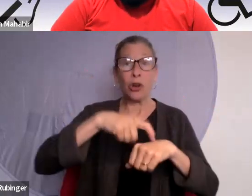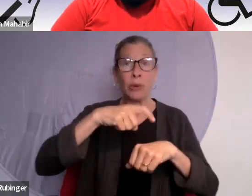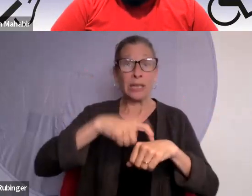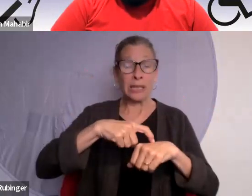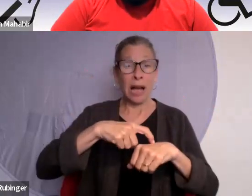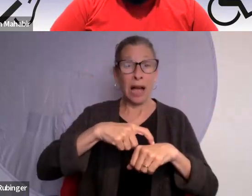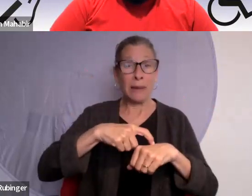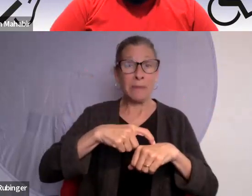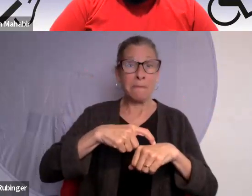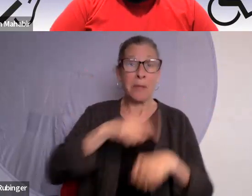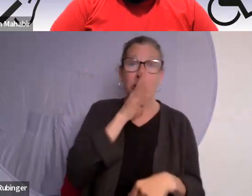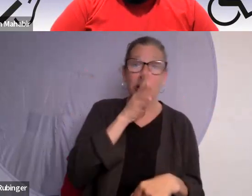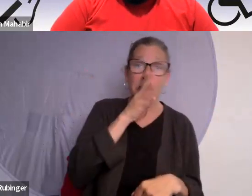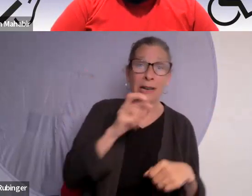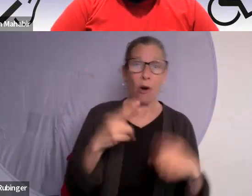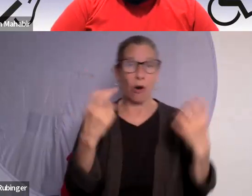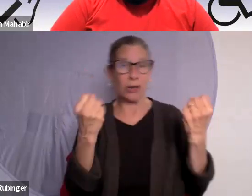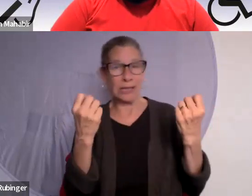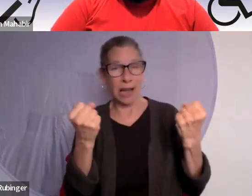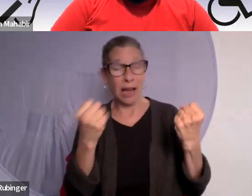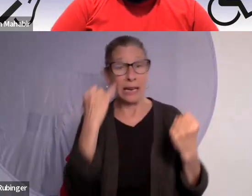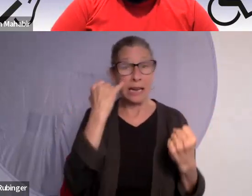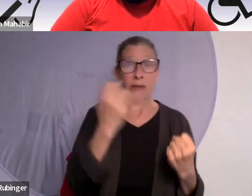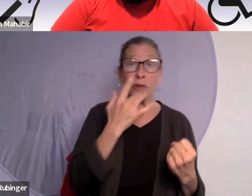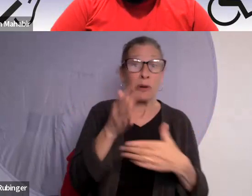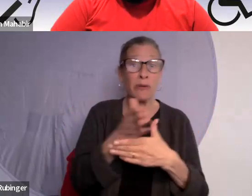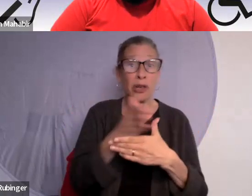assignment. If you'd like to share relevant resources or